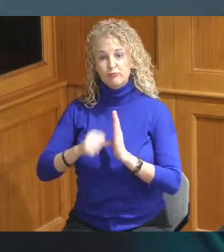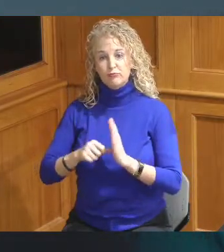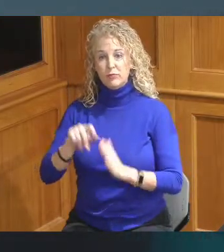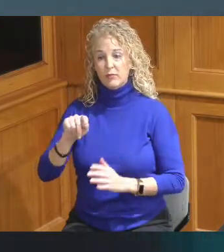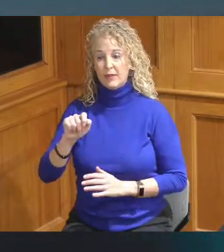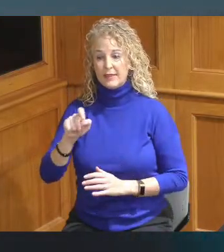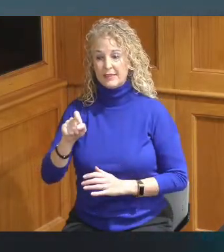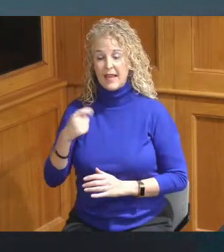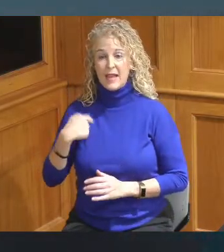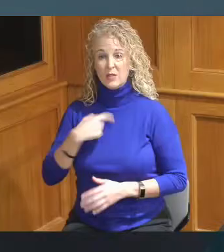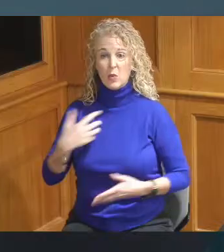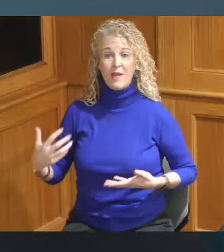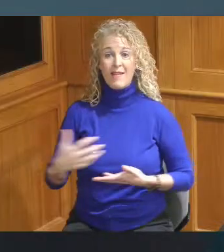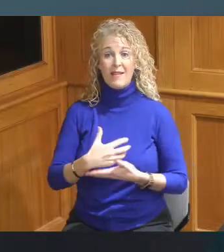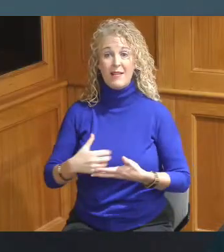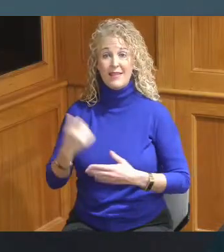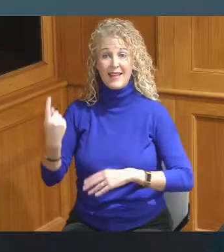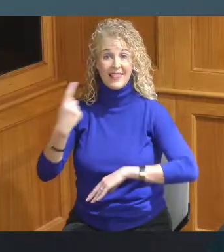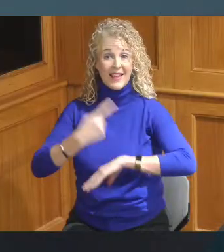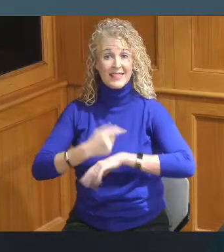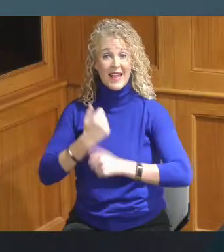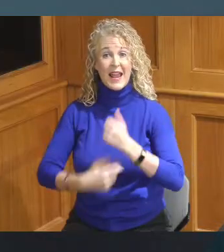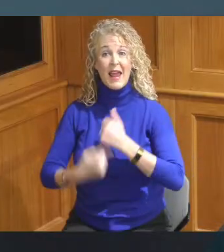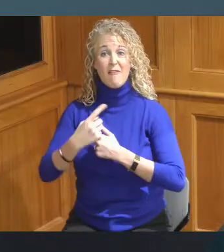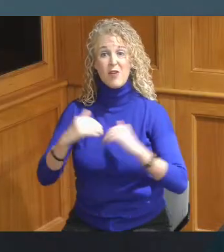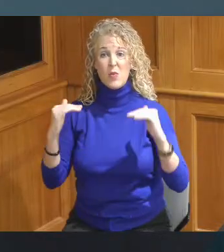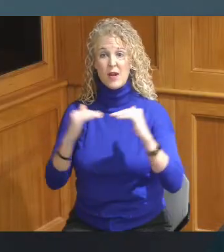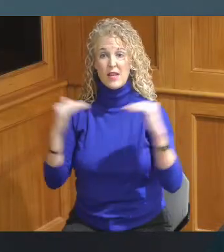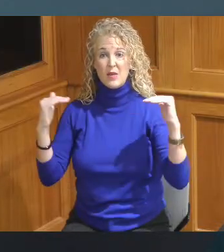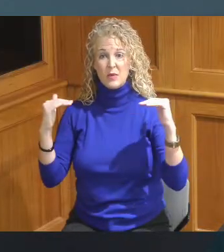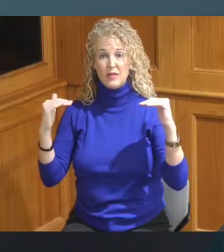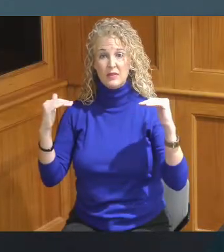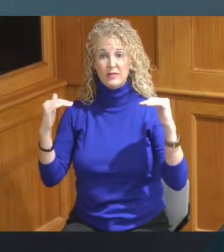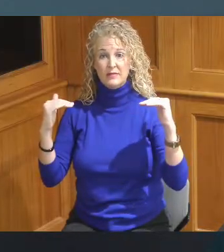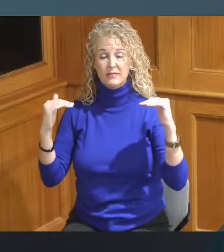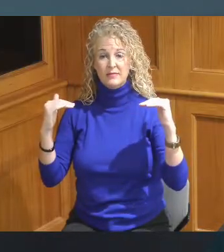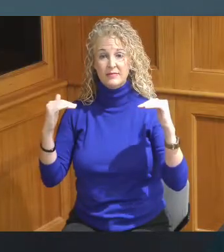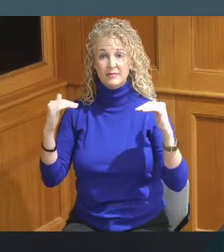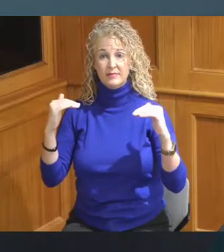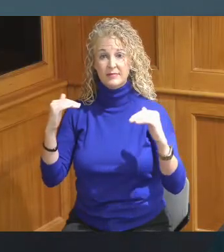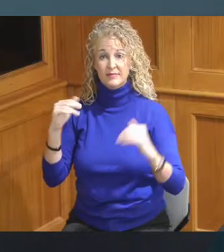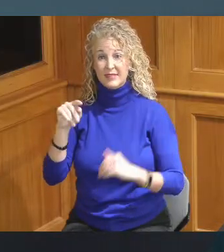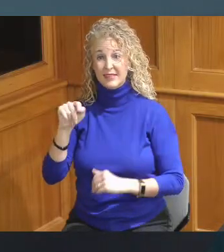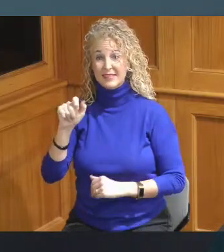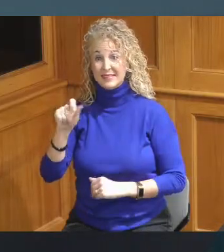everybody. Do you know on that day everybody's equal? They take everybody's taxes. Somehow Uncle